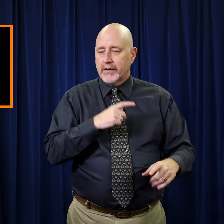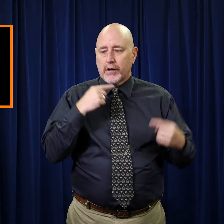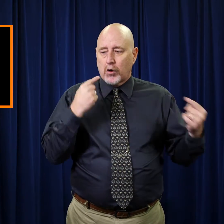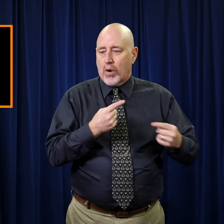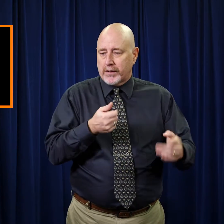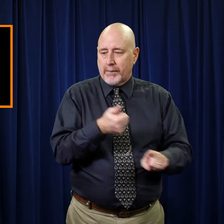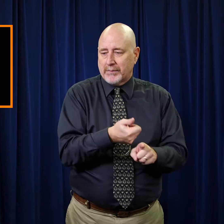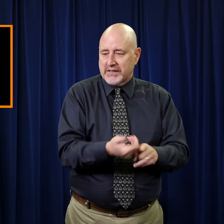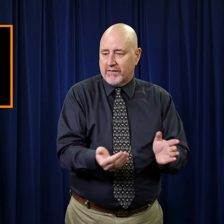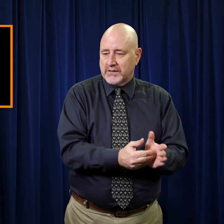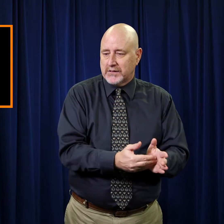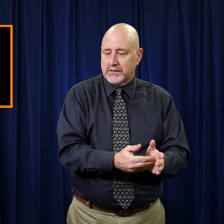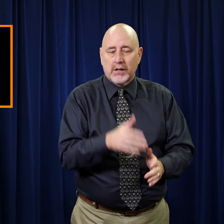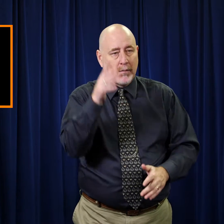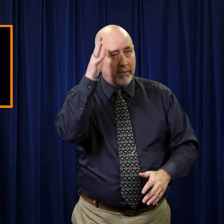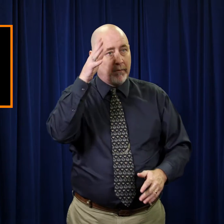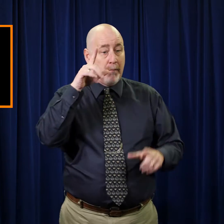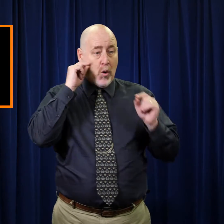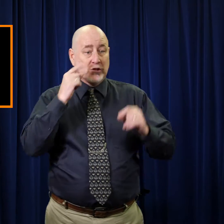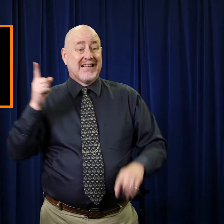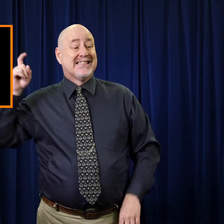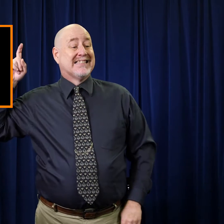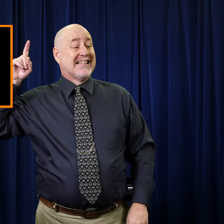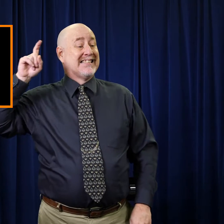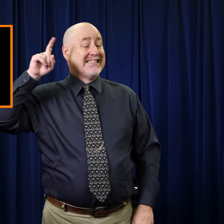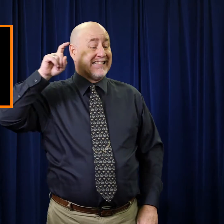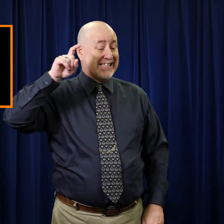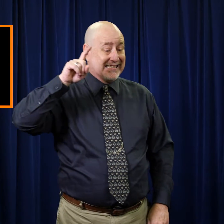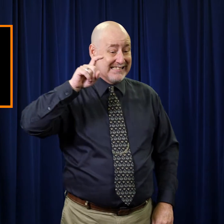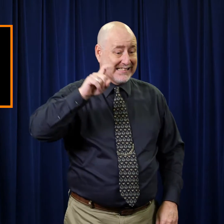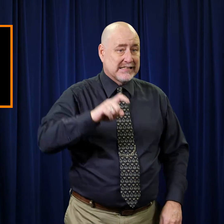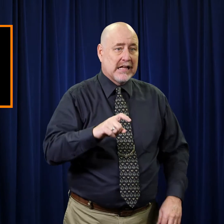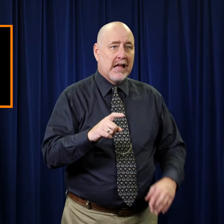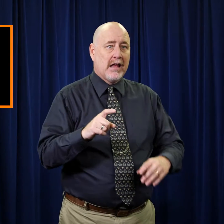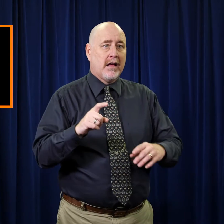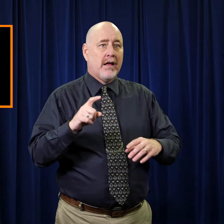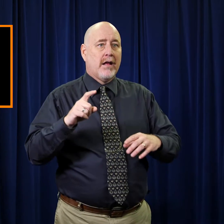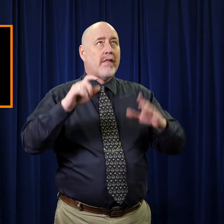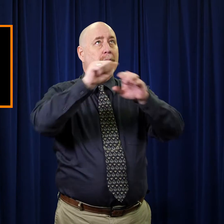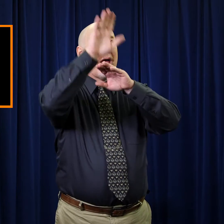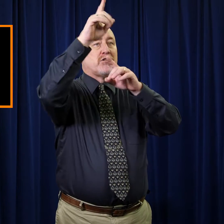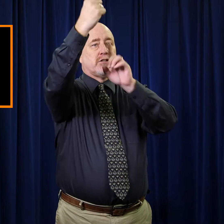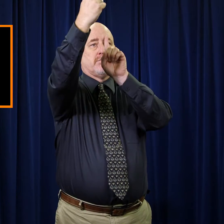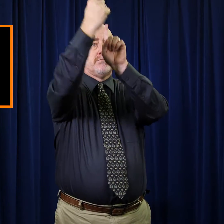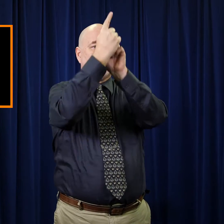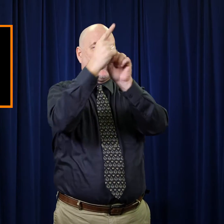corrupted themselves." When Moses gets to where Joshua was somewhere in the